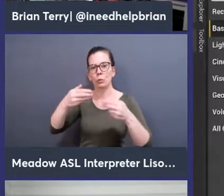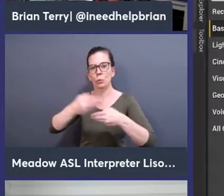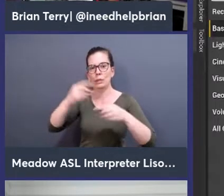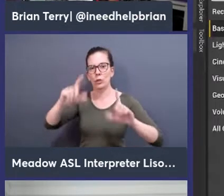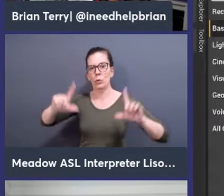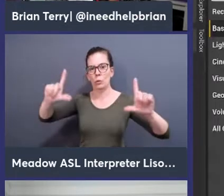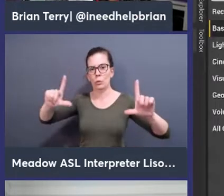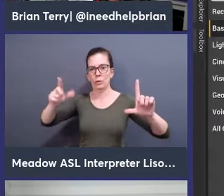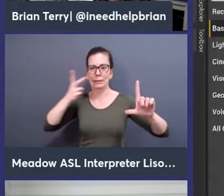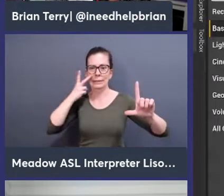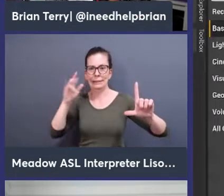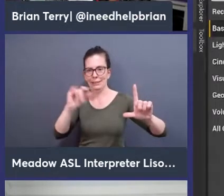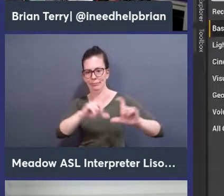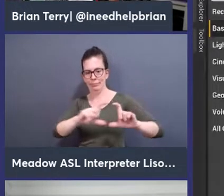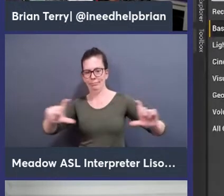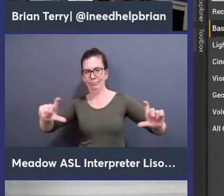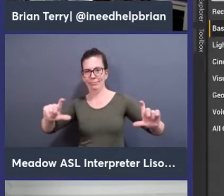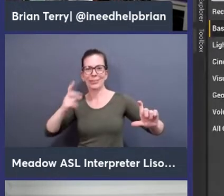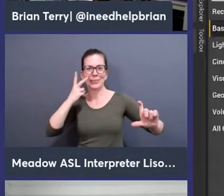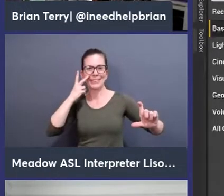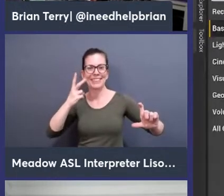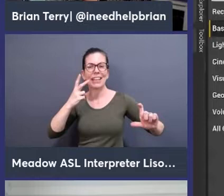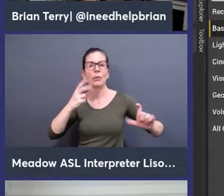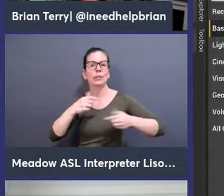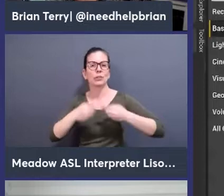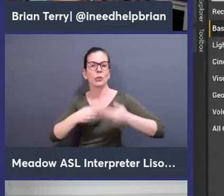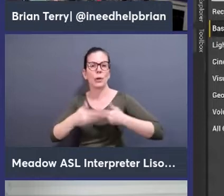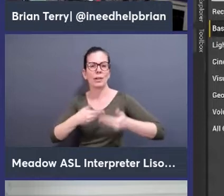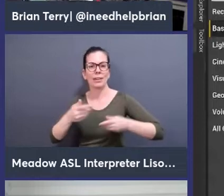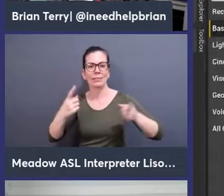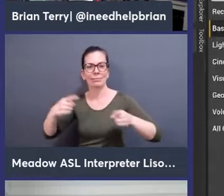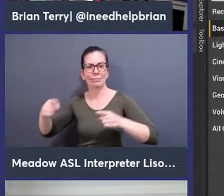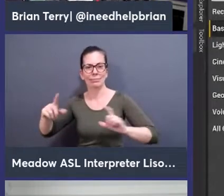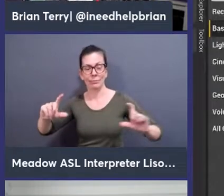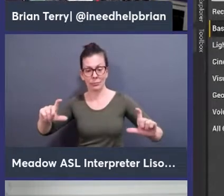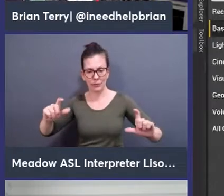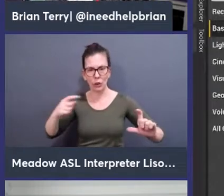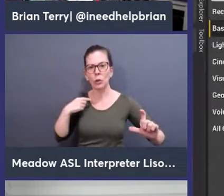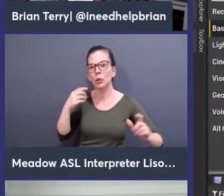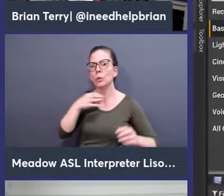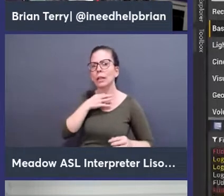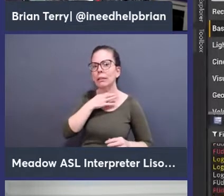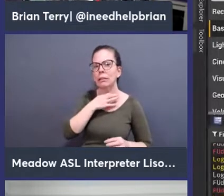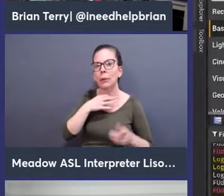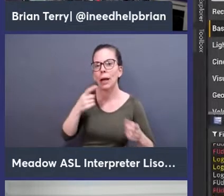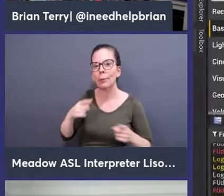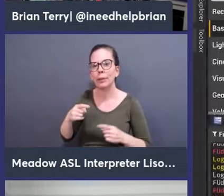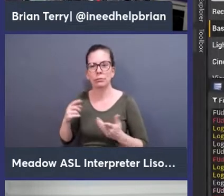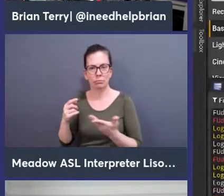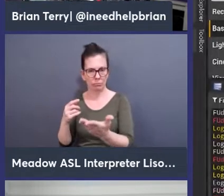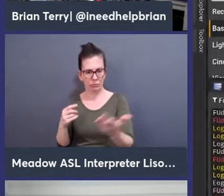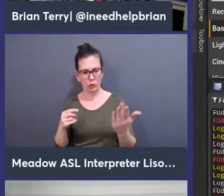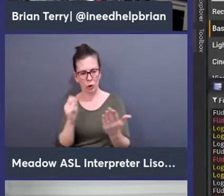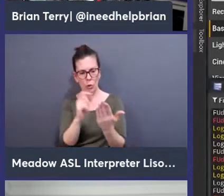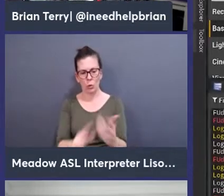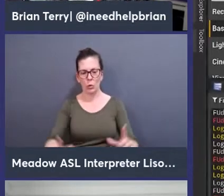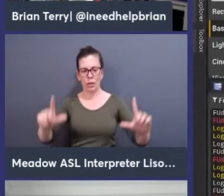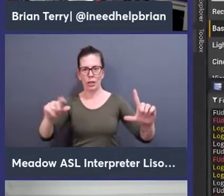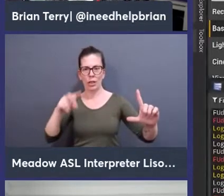where you will see some of these things going on. So while you're wondering what is happening, you can actually go in and look at,